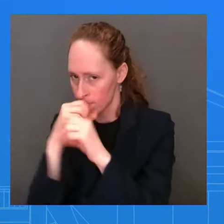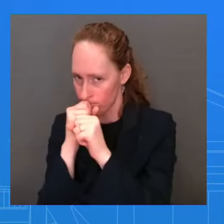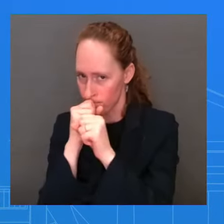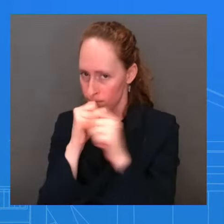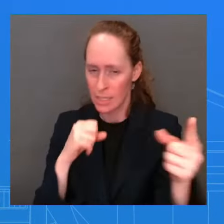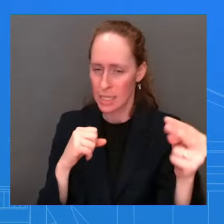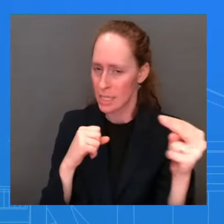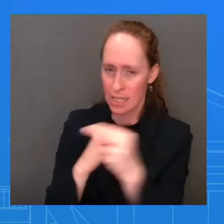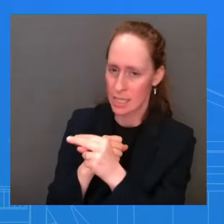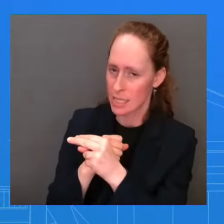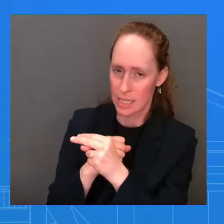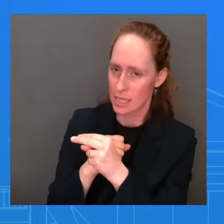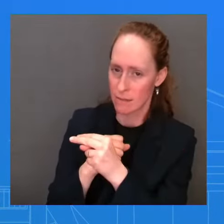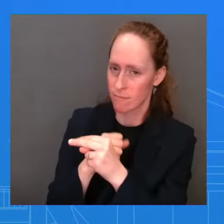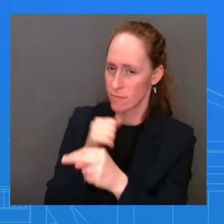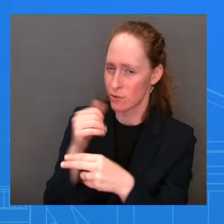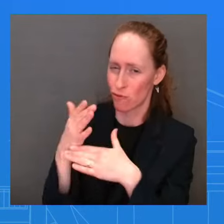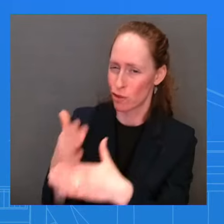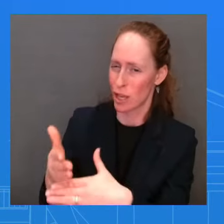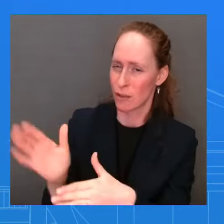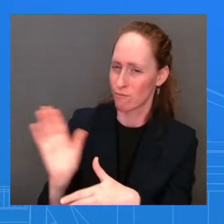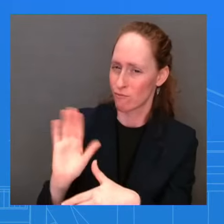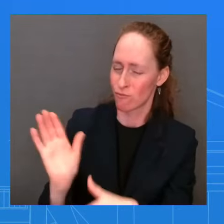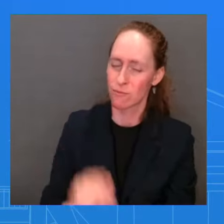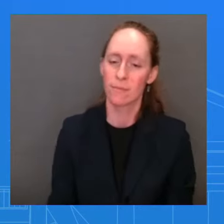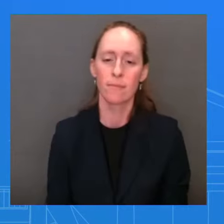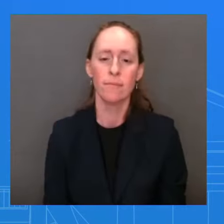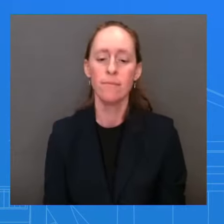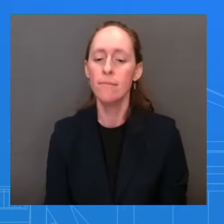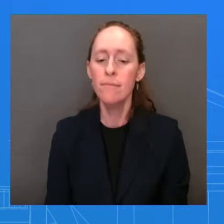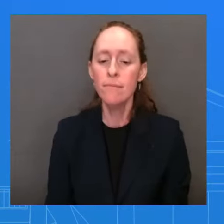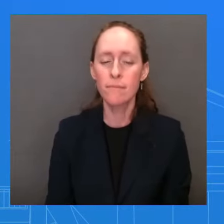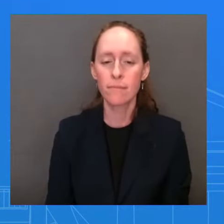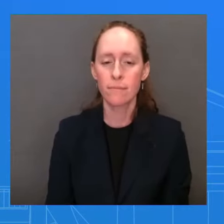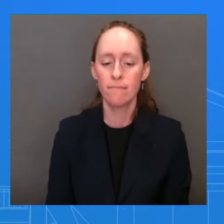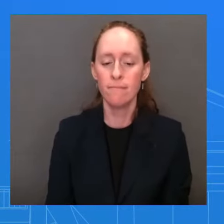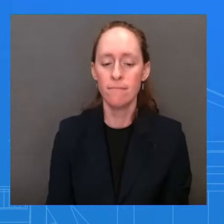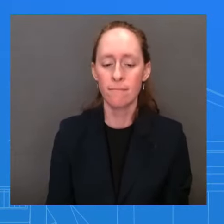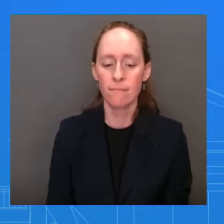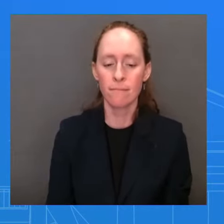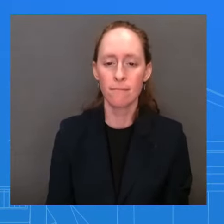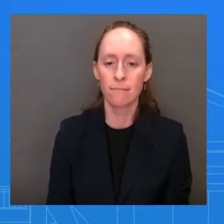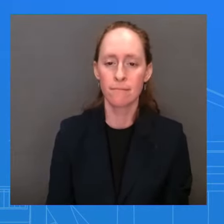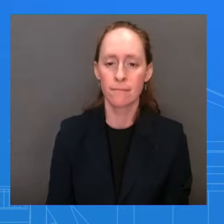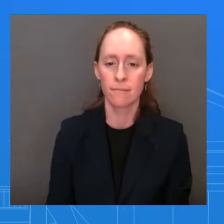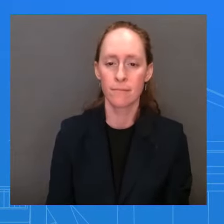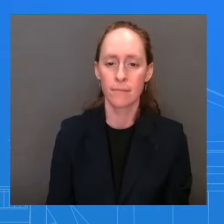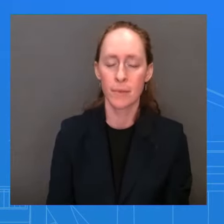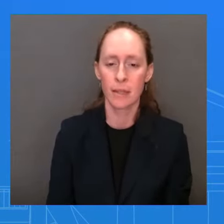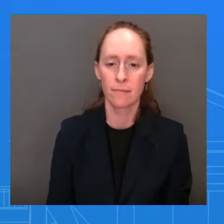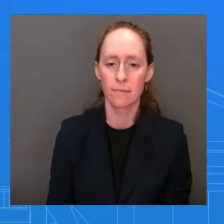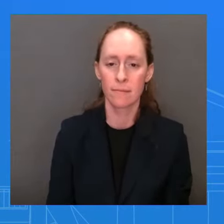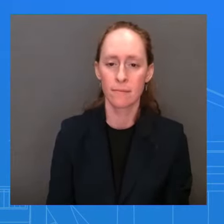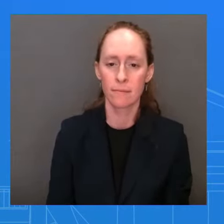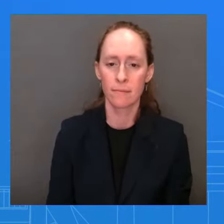or in the administration more broadly. But again, we've been -- we've been very clear about our concerns, and we'll continue to do so privately.